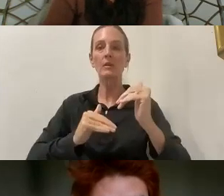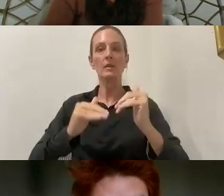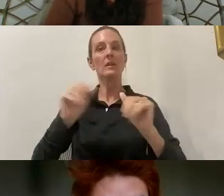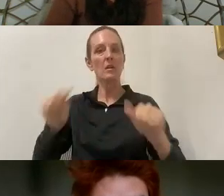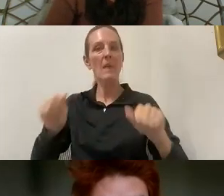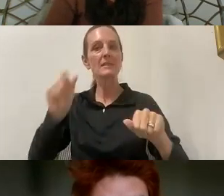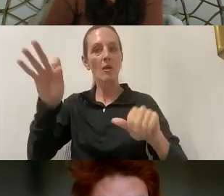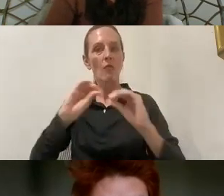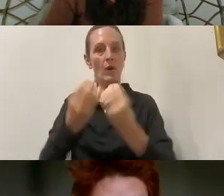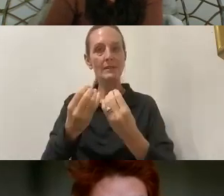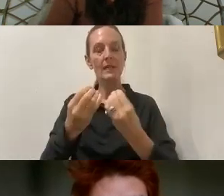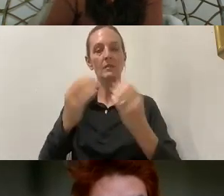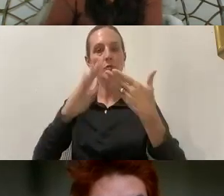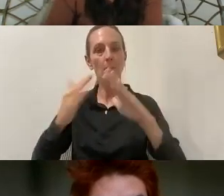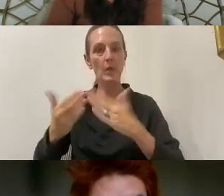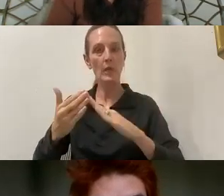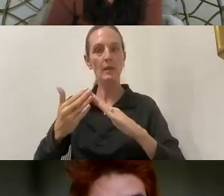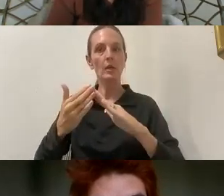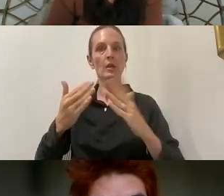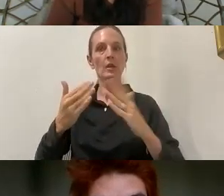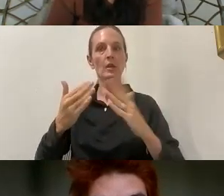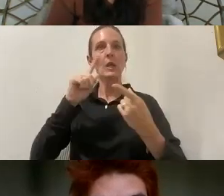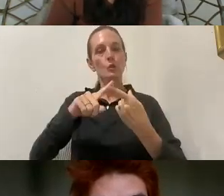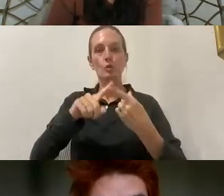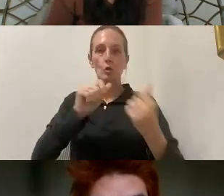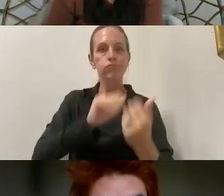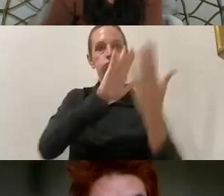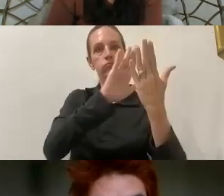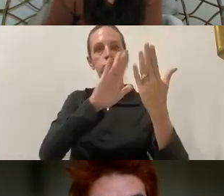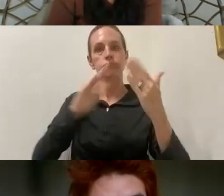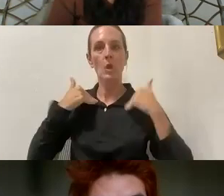Our group is the climate team so we're focused more on the climate change adaptation activities.